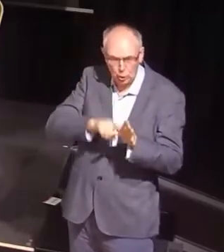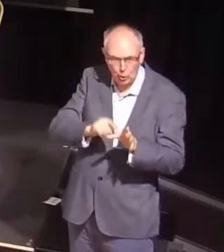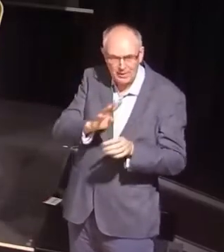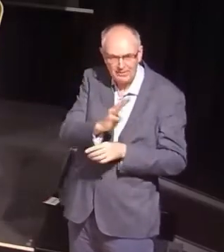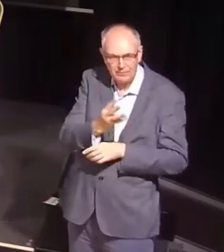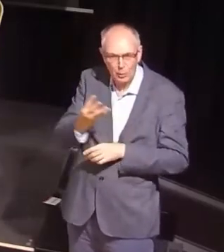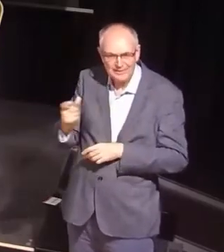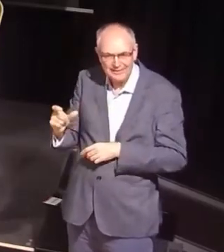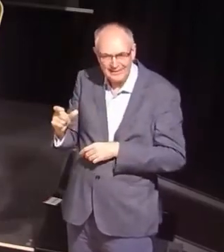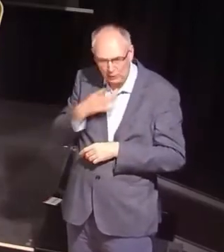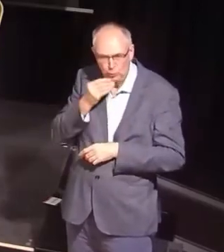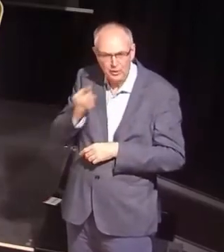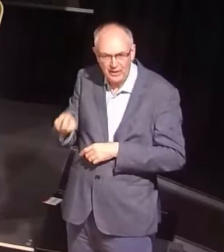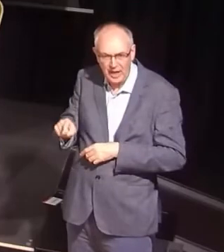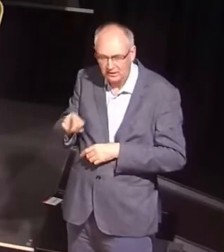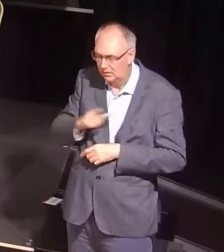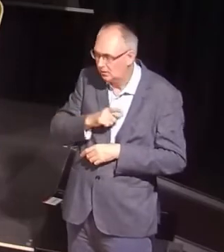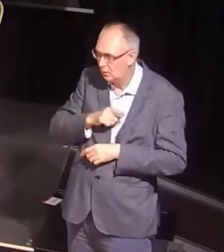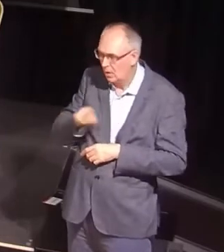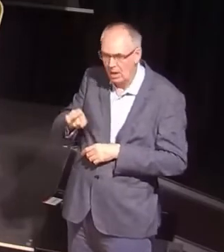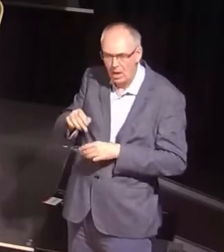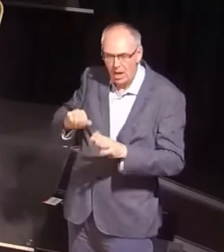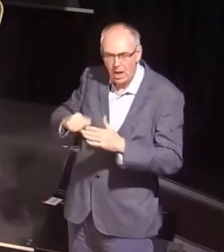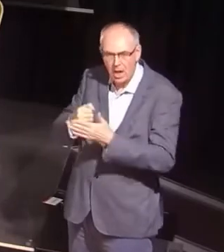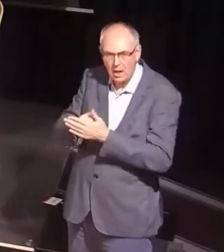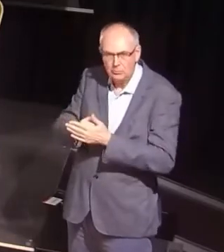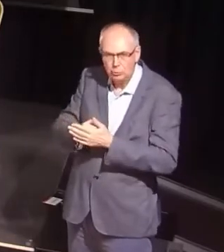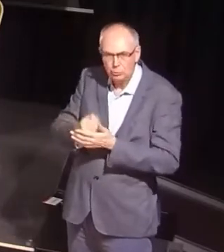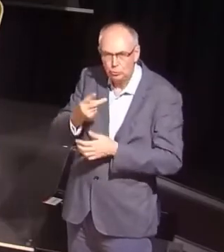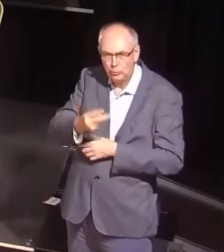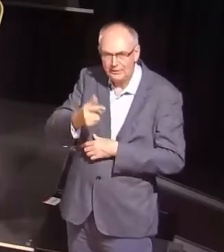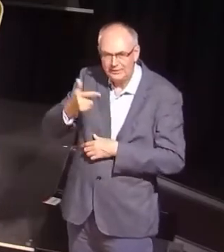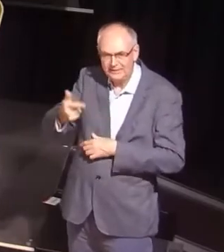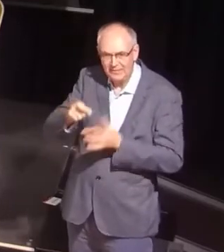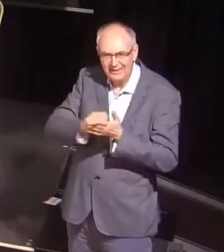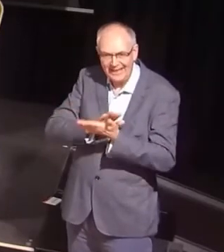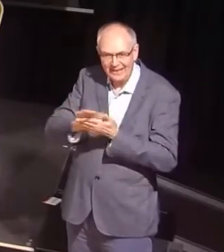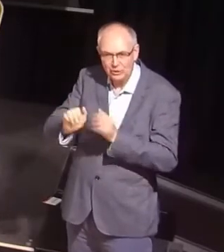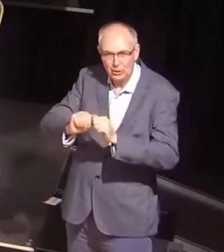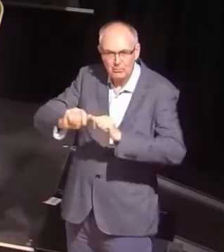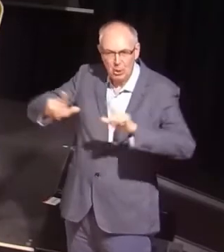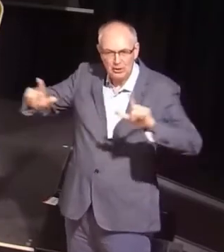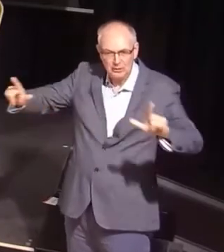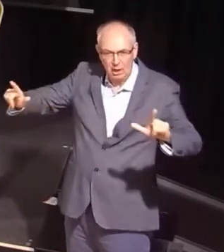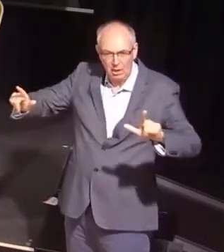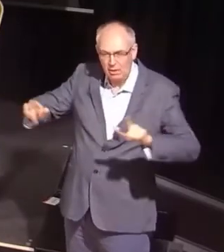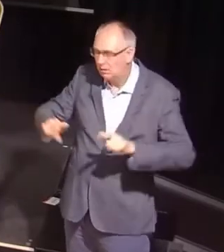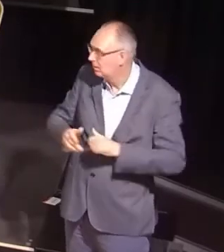because that can actually take up to a 27 inch monitor so we stick it on a big arm and move it nice and close to you.